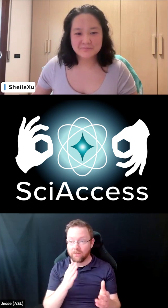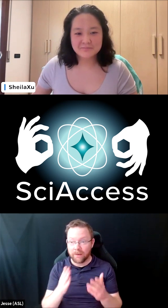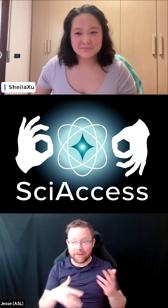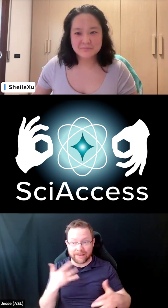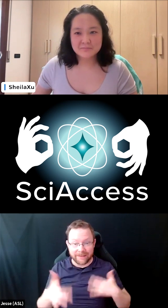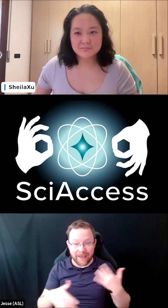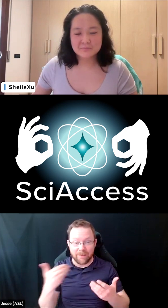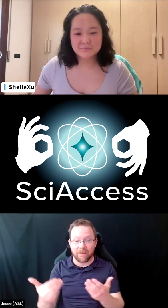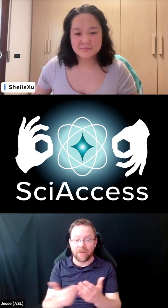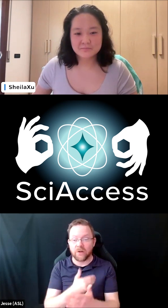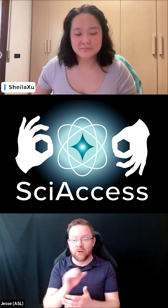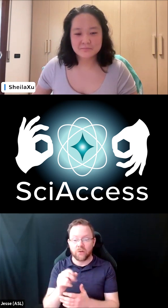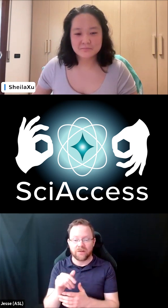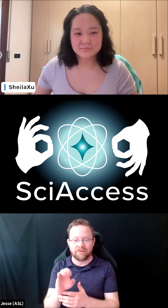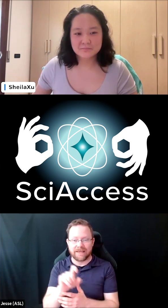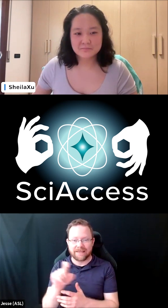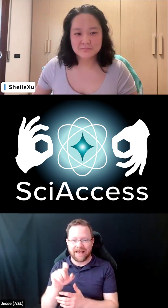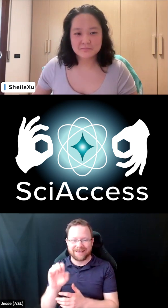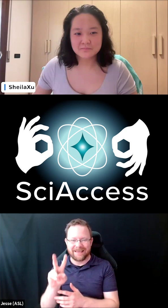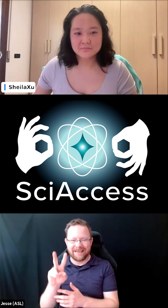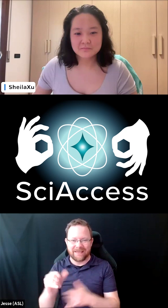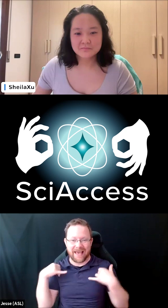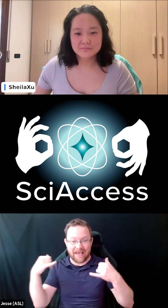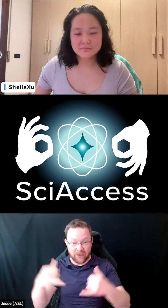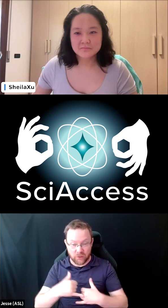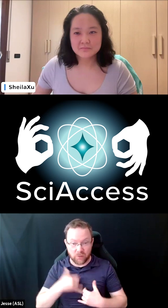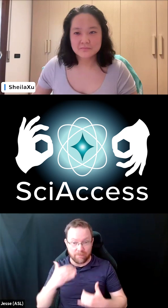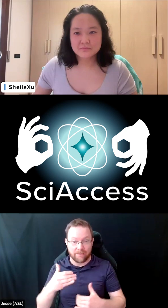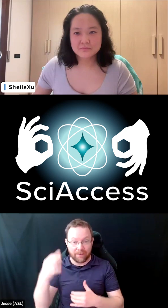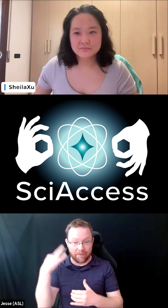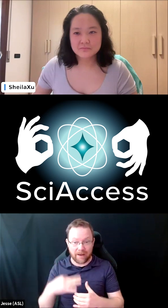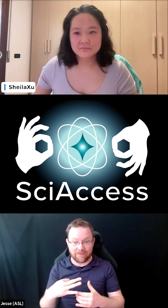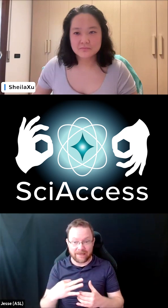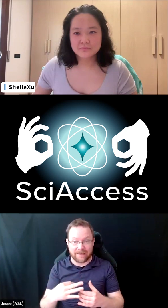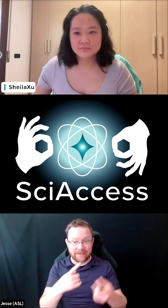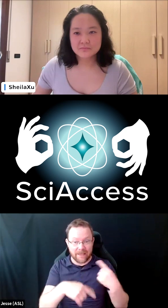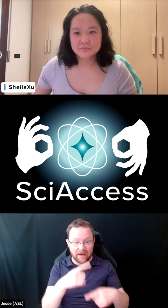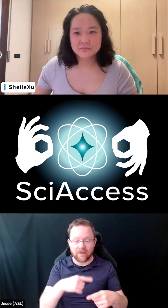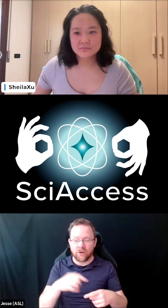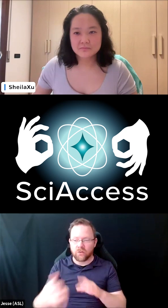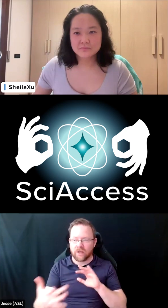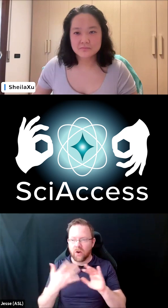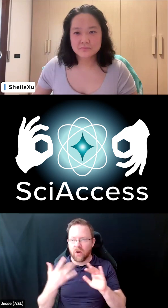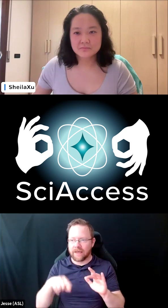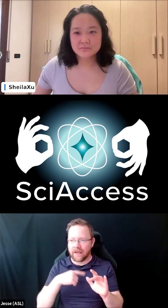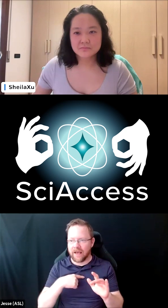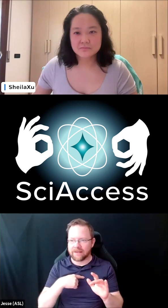Contact us at Chasm. It says Axel [indiscernible].